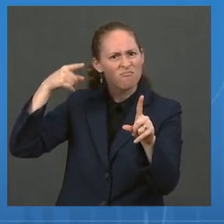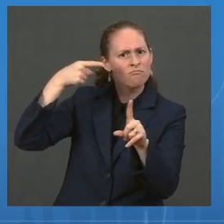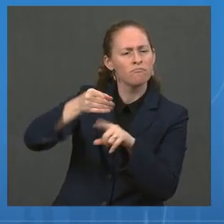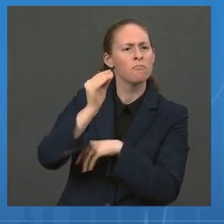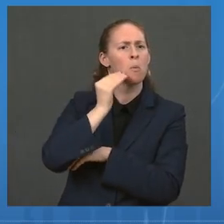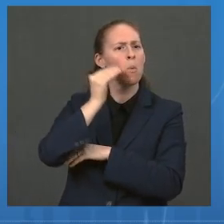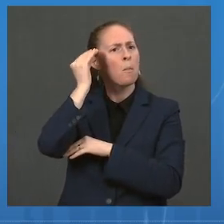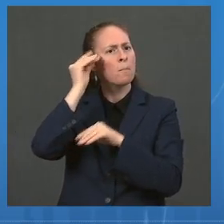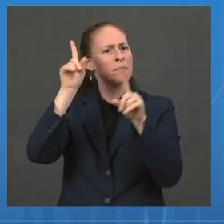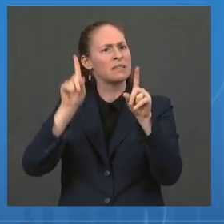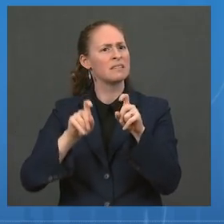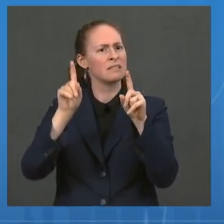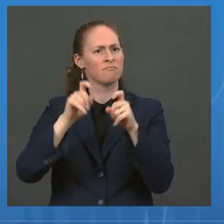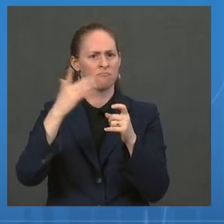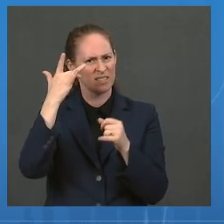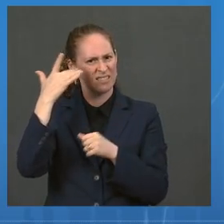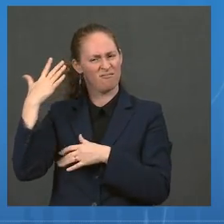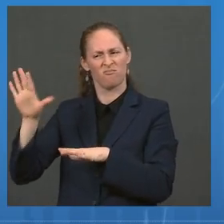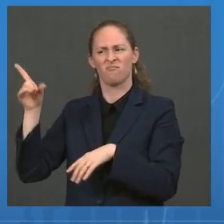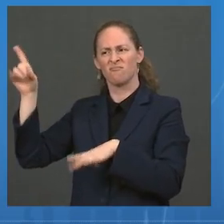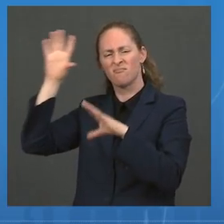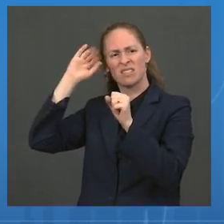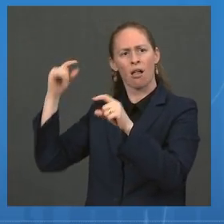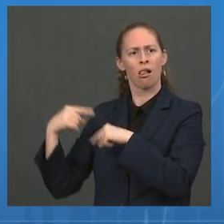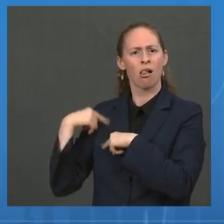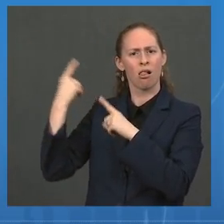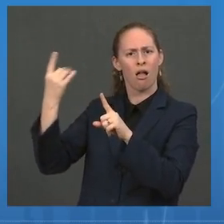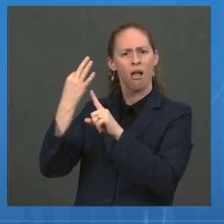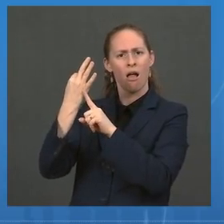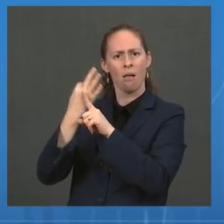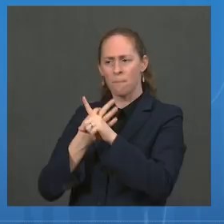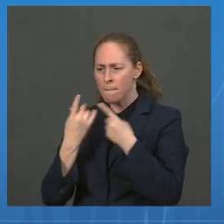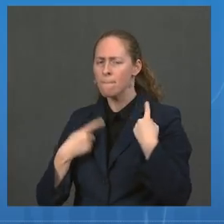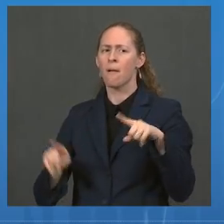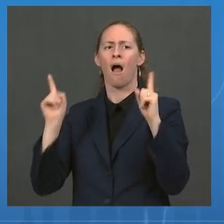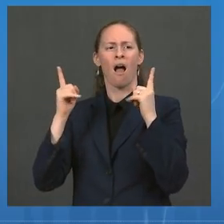Some public health experts I've spoken to suggest that the focus and the vaccination campaign